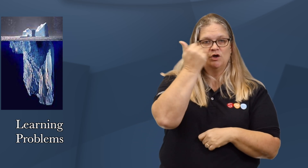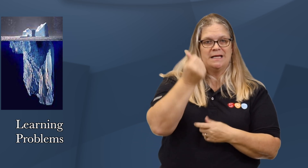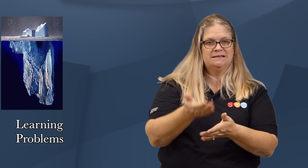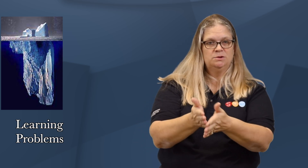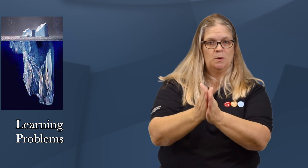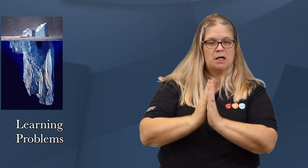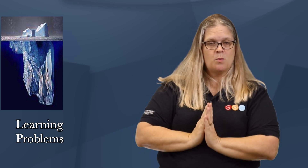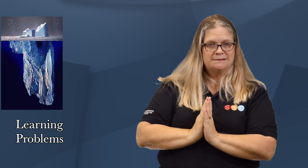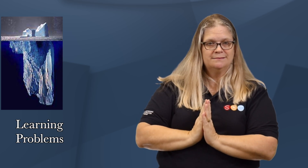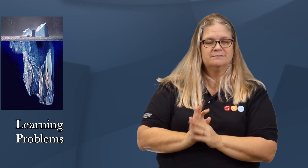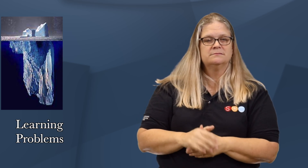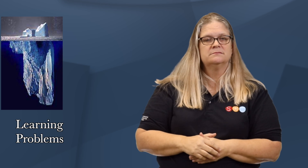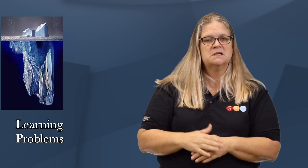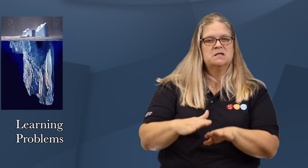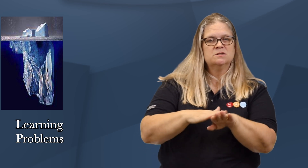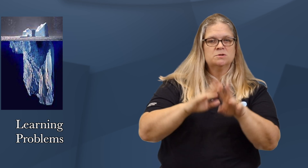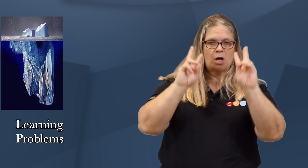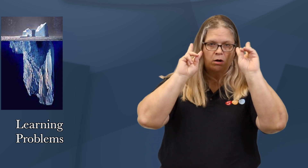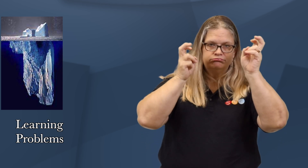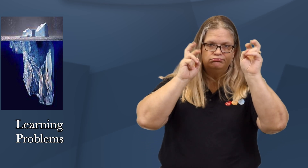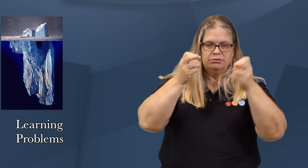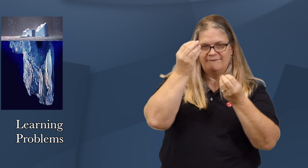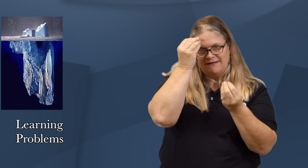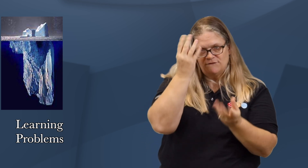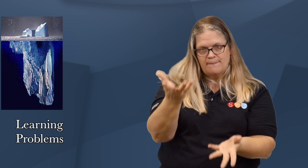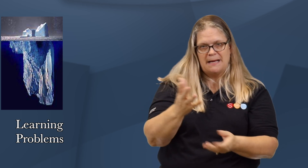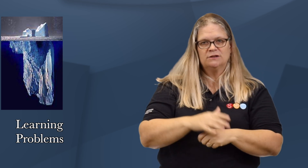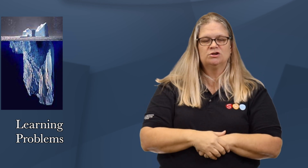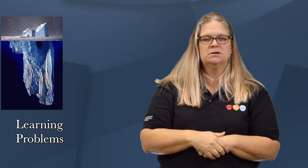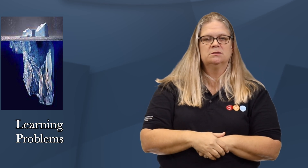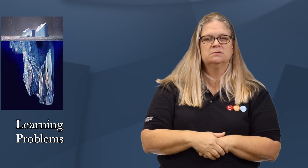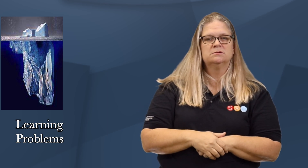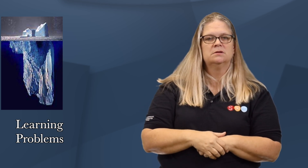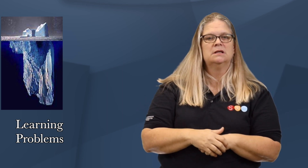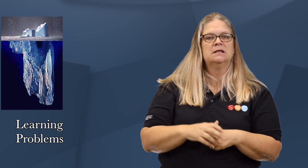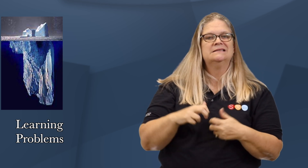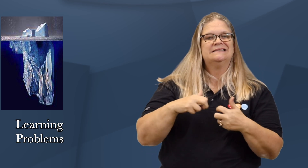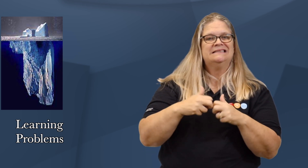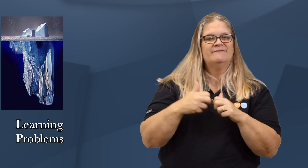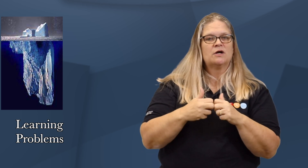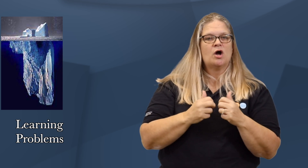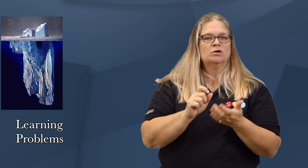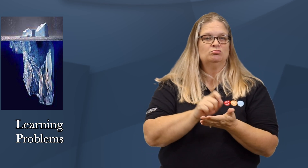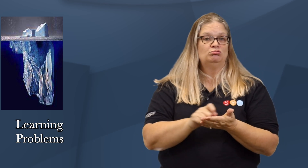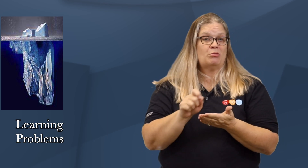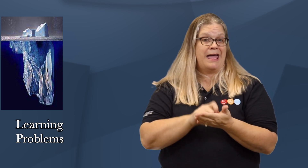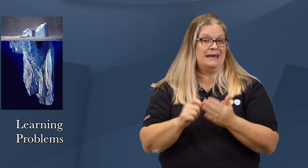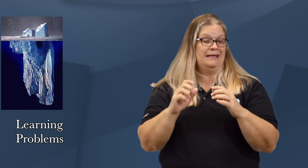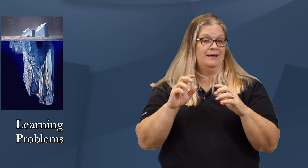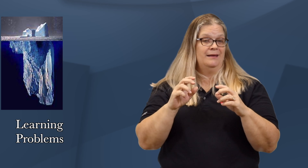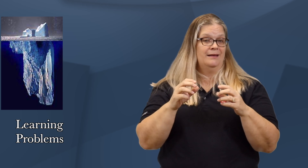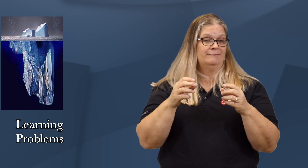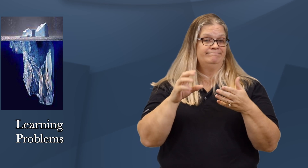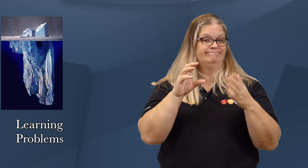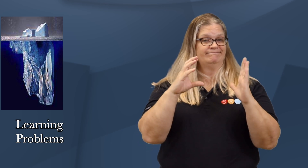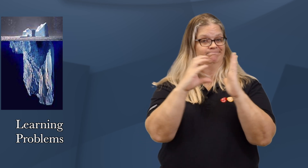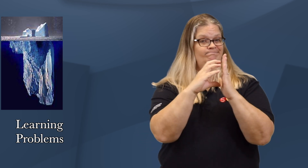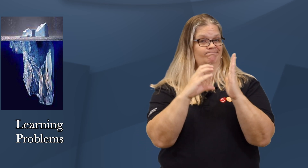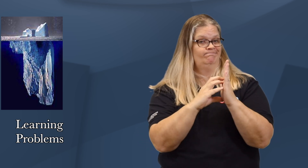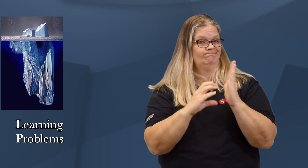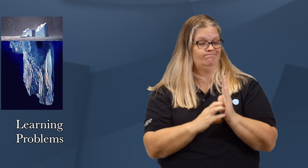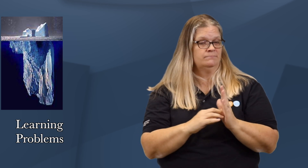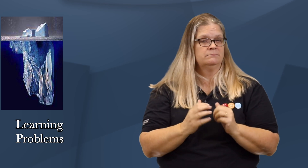They forget requests, have a slow retrieval of information, difficulty with writing essays,